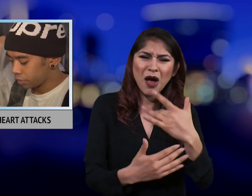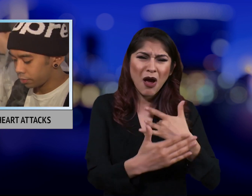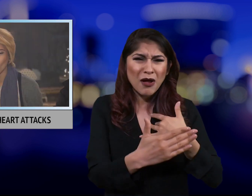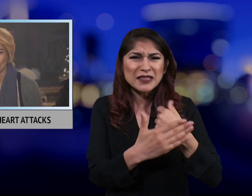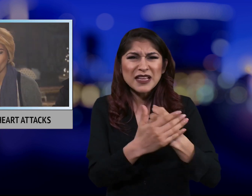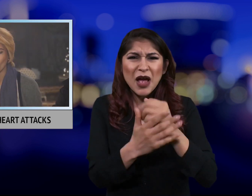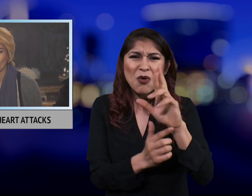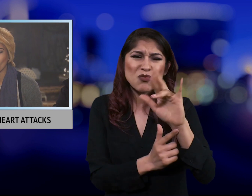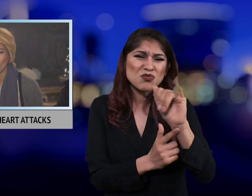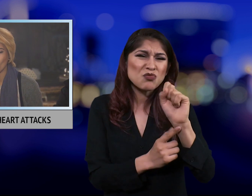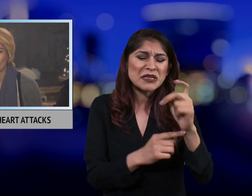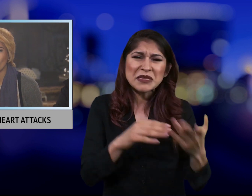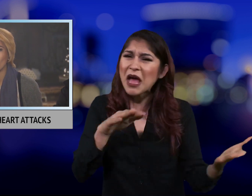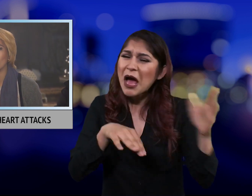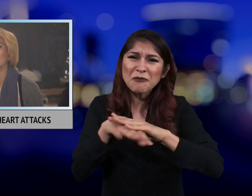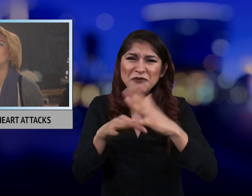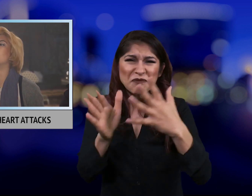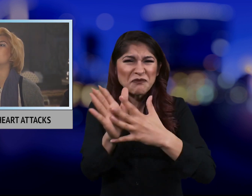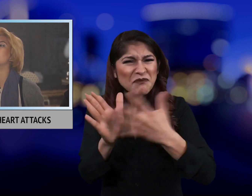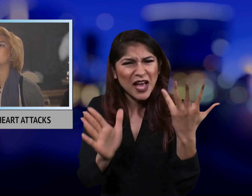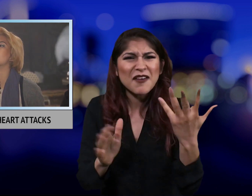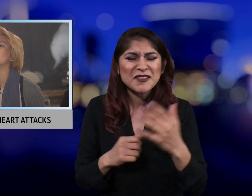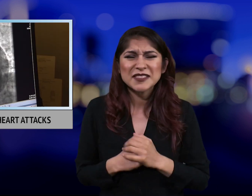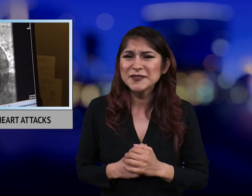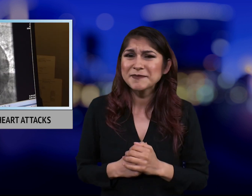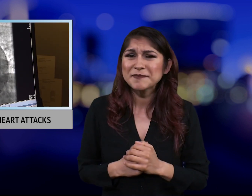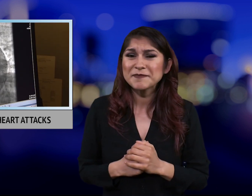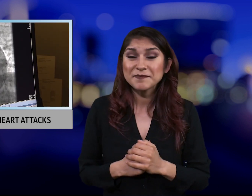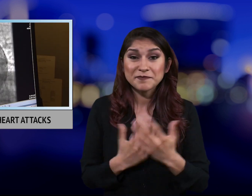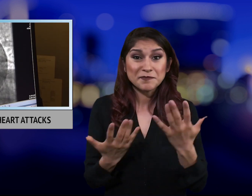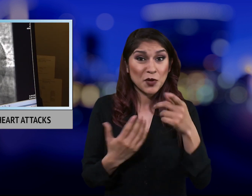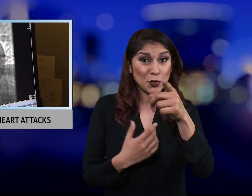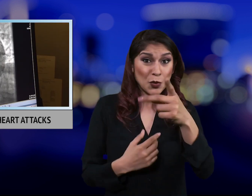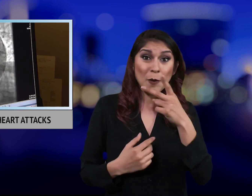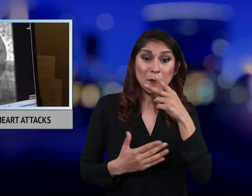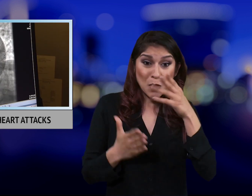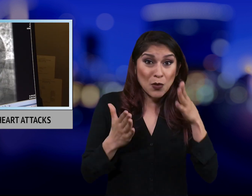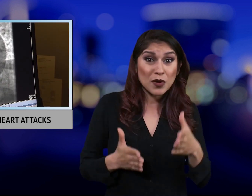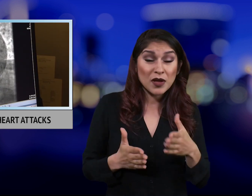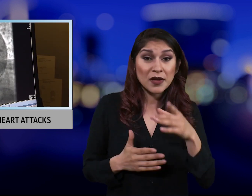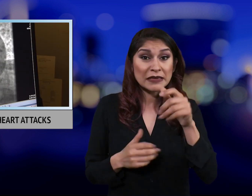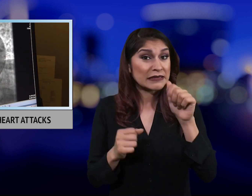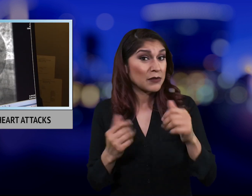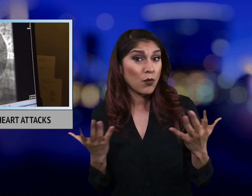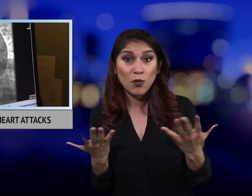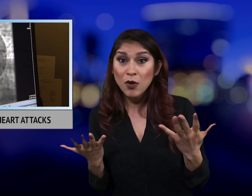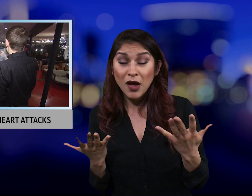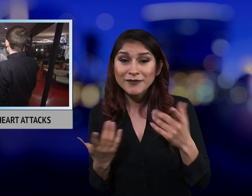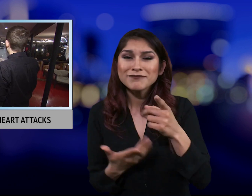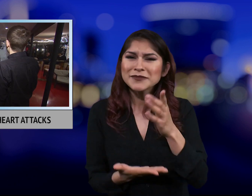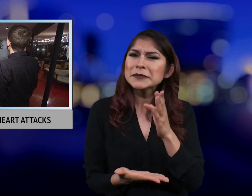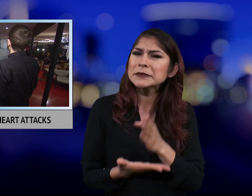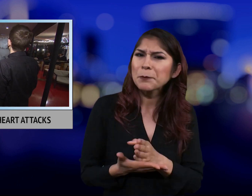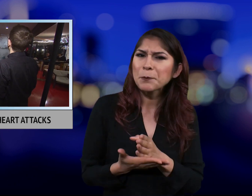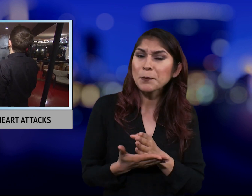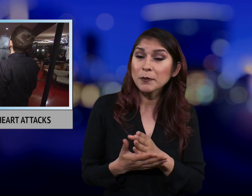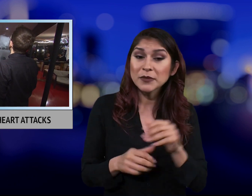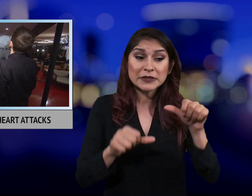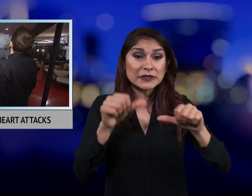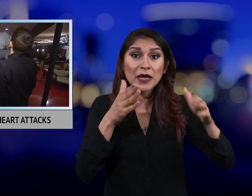the combined risk of a heart attack goes up five times. So if you are a smoker here's something you can do right now. Stop!